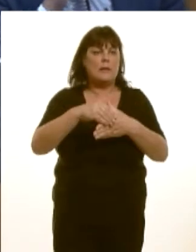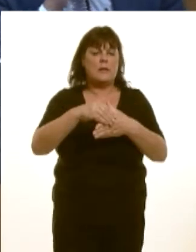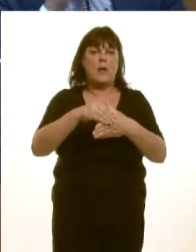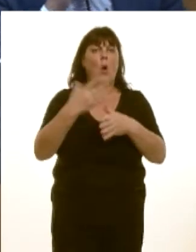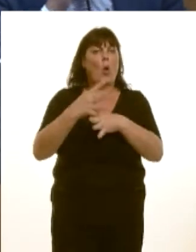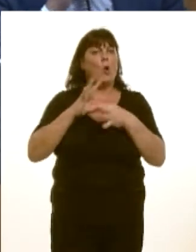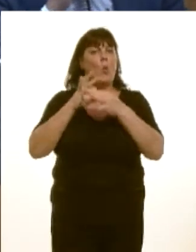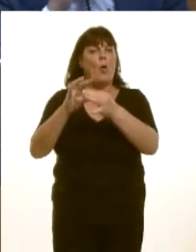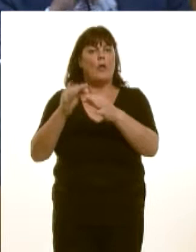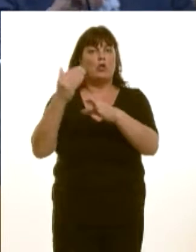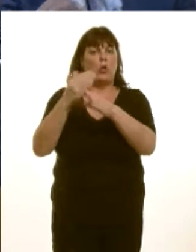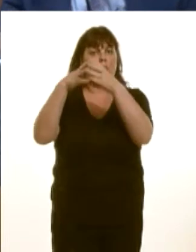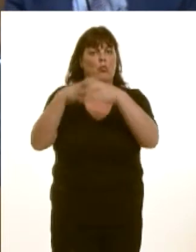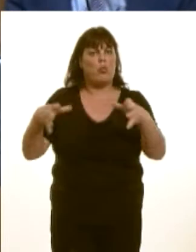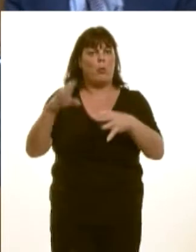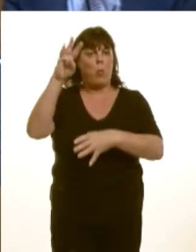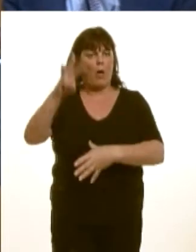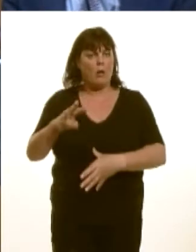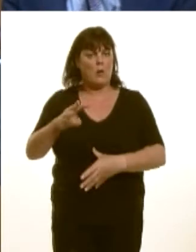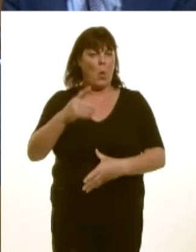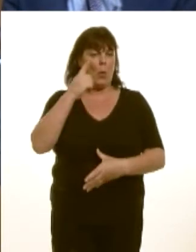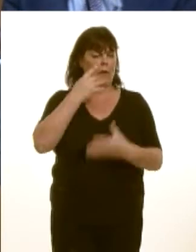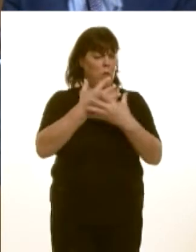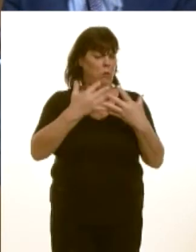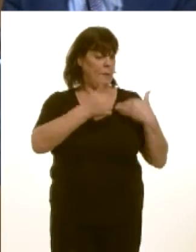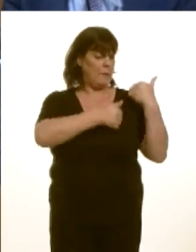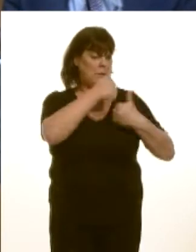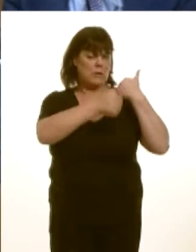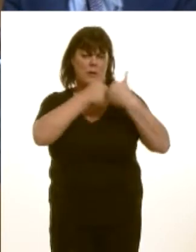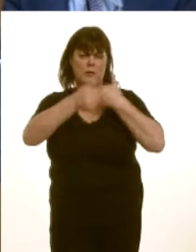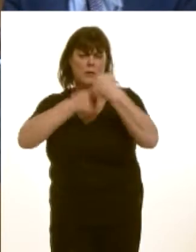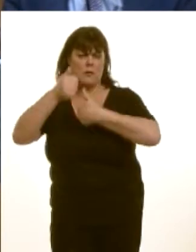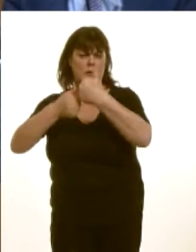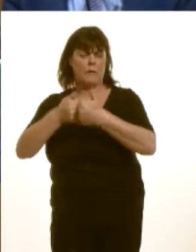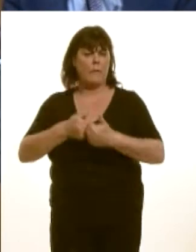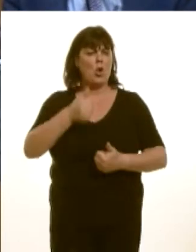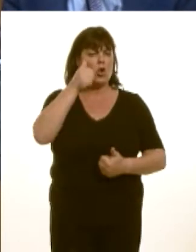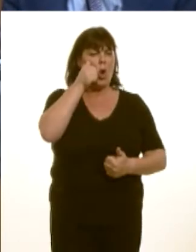we see success, one example of which is the fact that the figure for NEETs dropped by